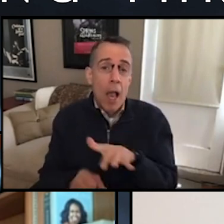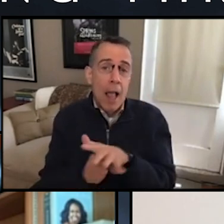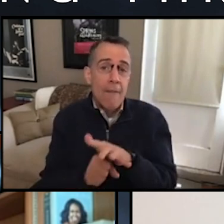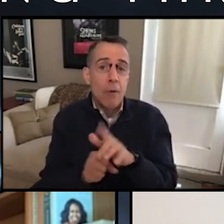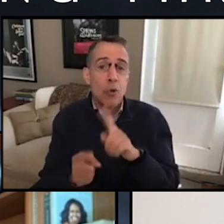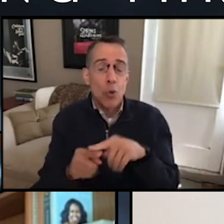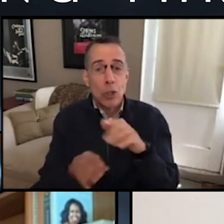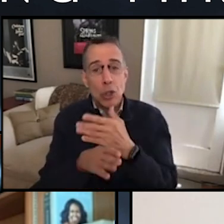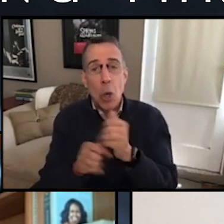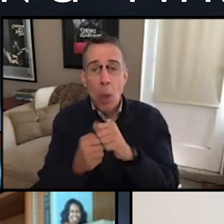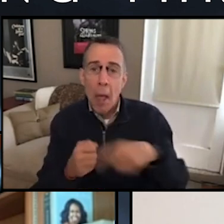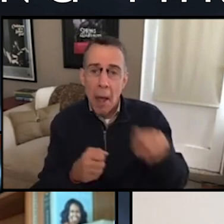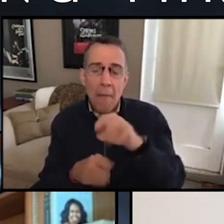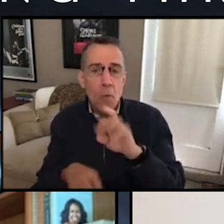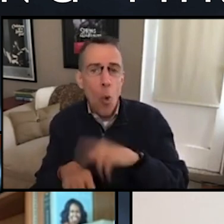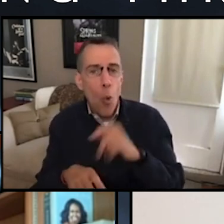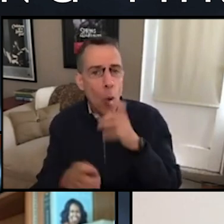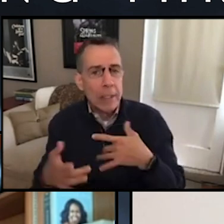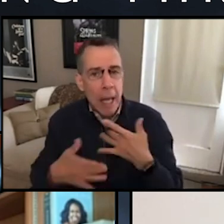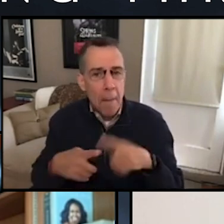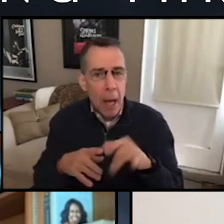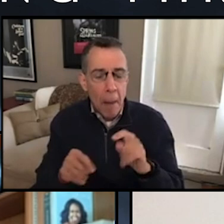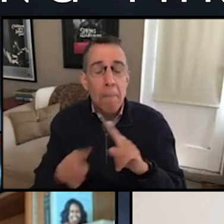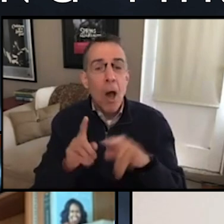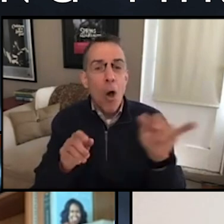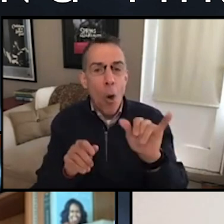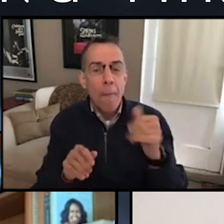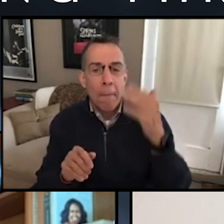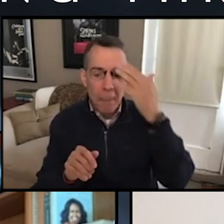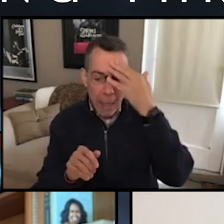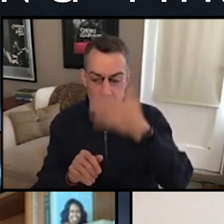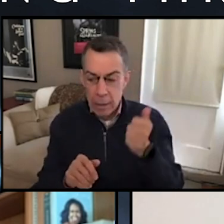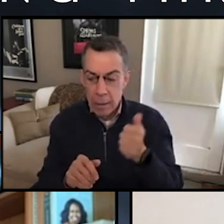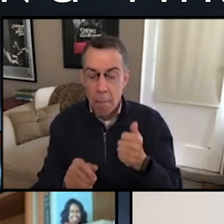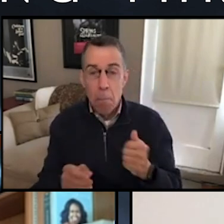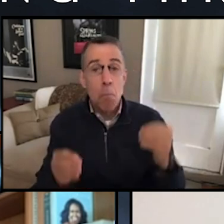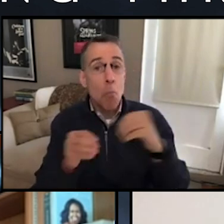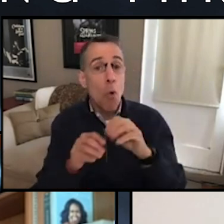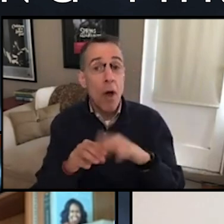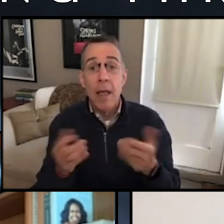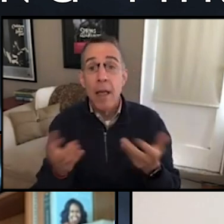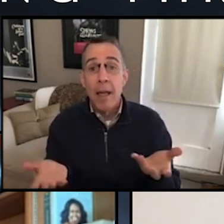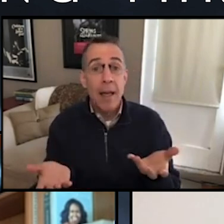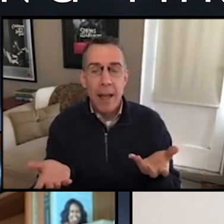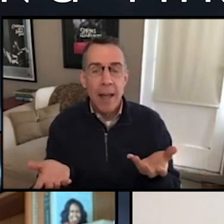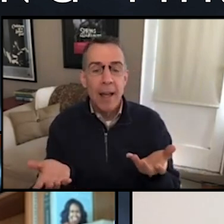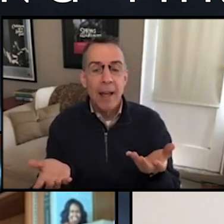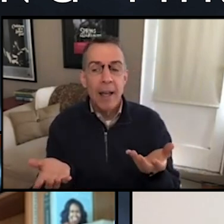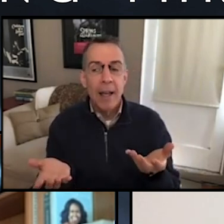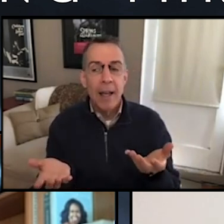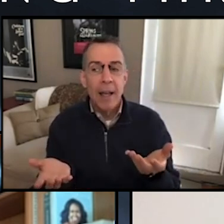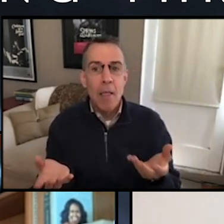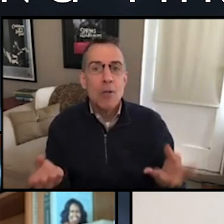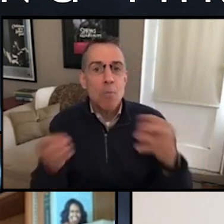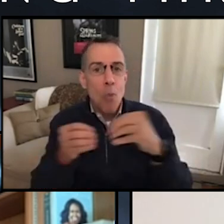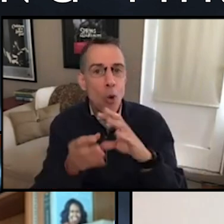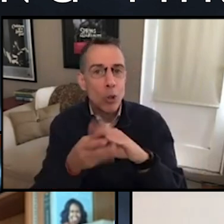with a lot of people who are enthusiastic about it. It's because more than anything, there's more of a story in there that demands to be told. And we